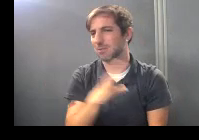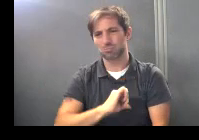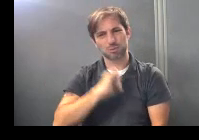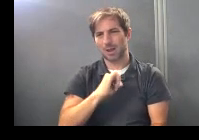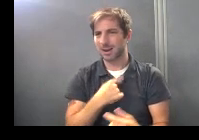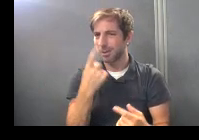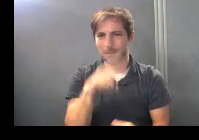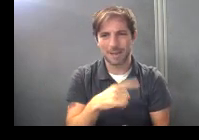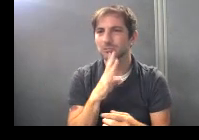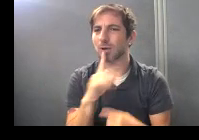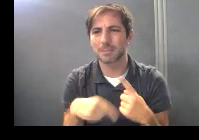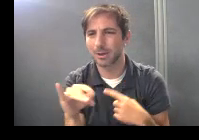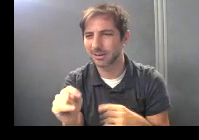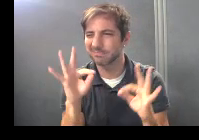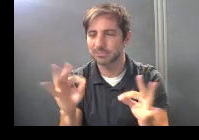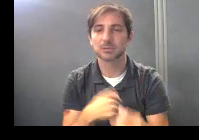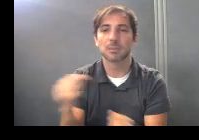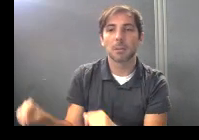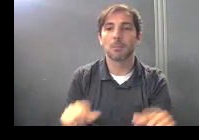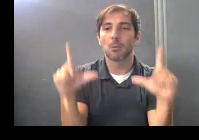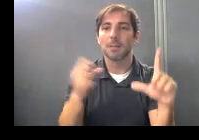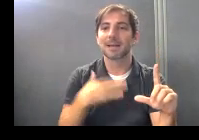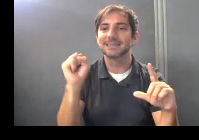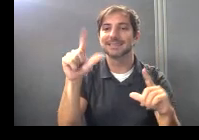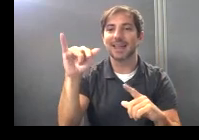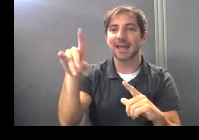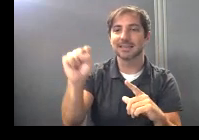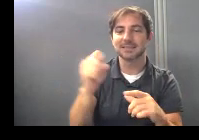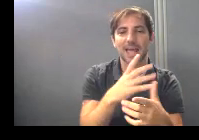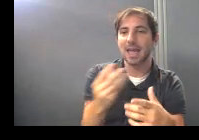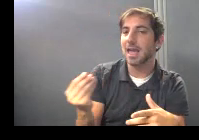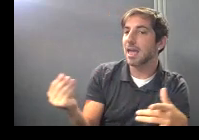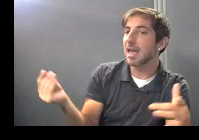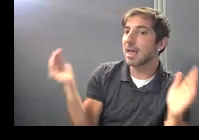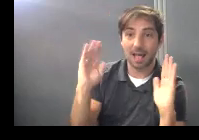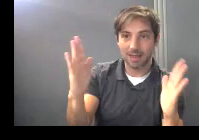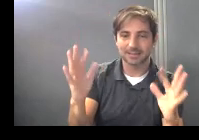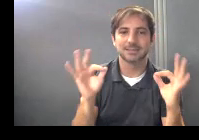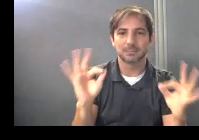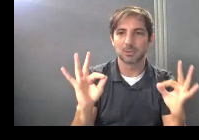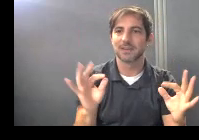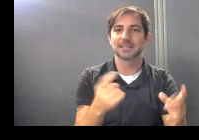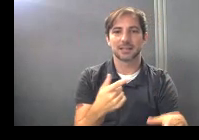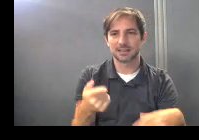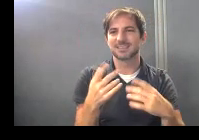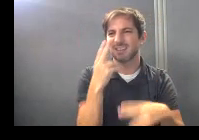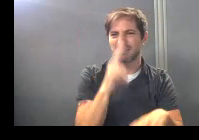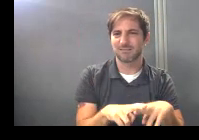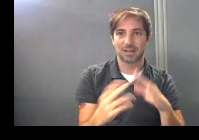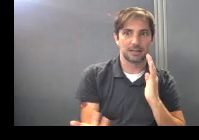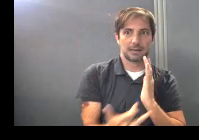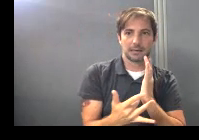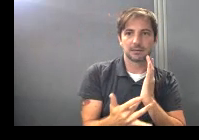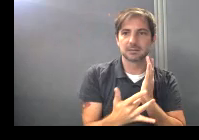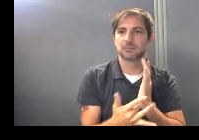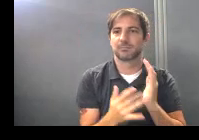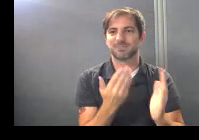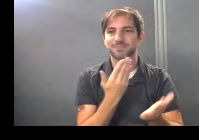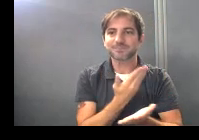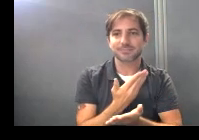I'M GOING TO PULL UP MY SLIDES AND -- THIS IS ALWAYS A FUN, TECHNICAL THING WE DO HERE.